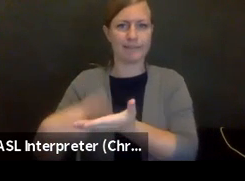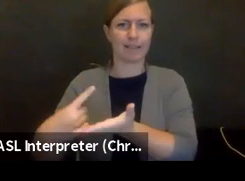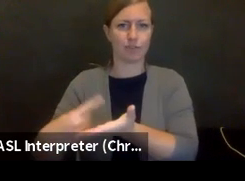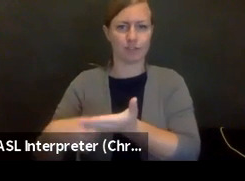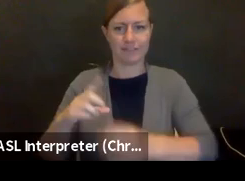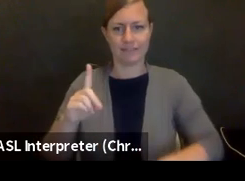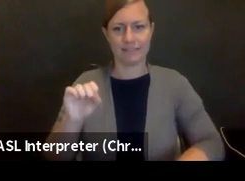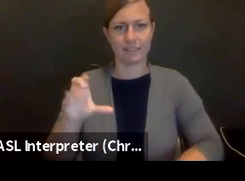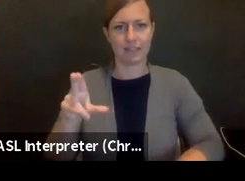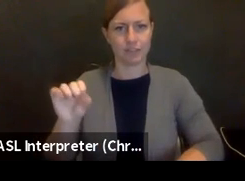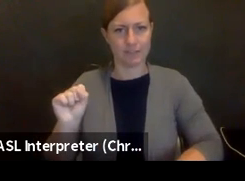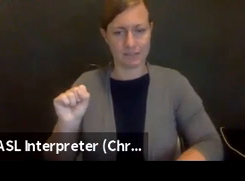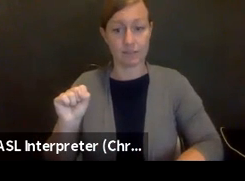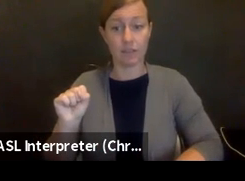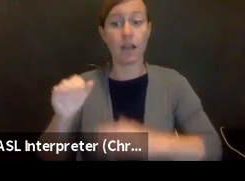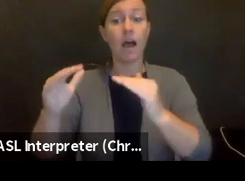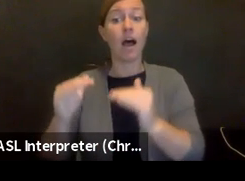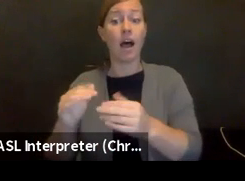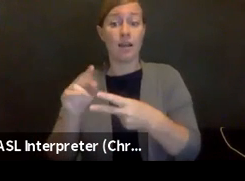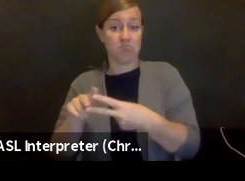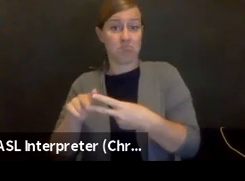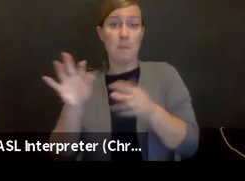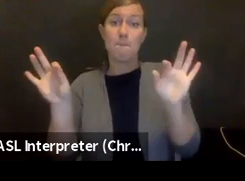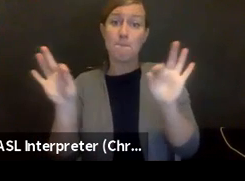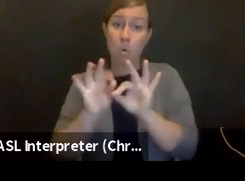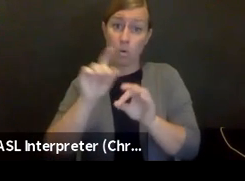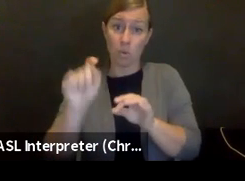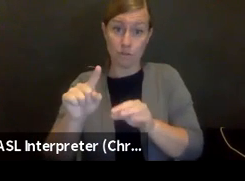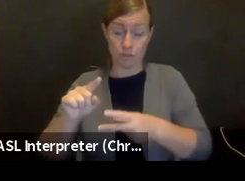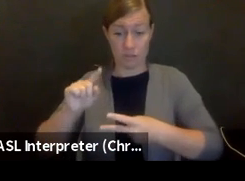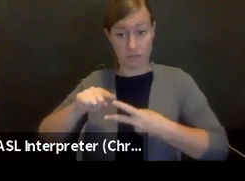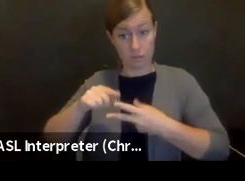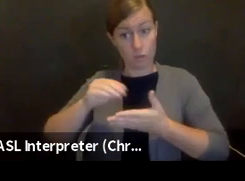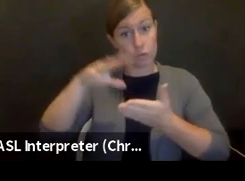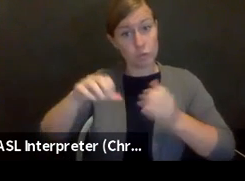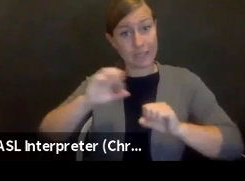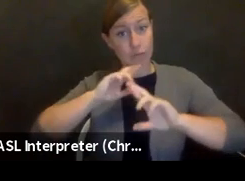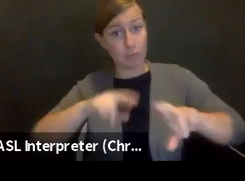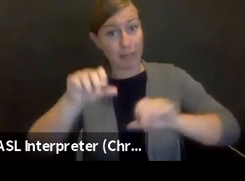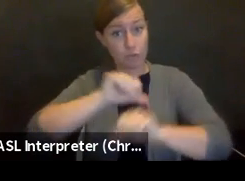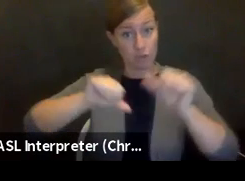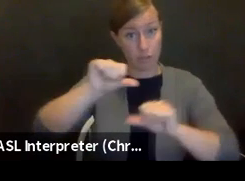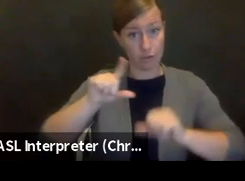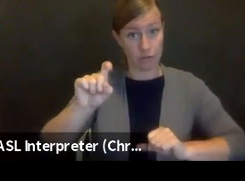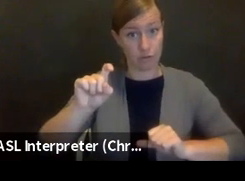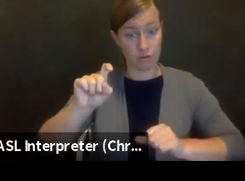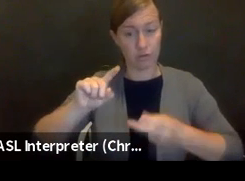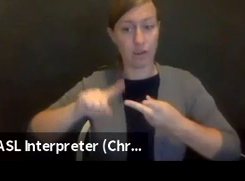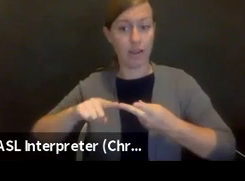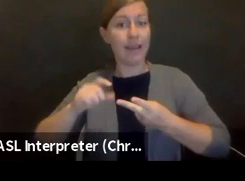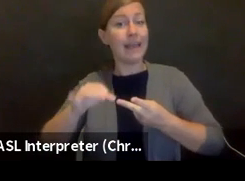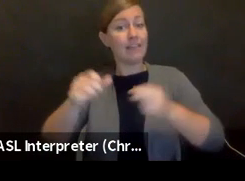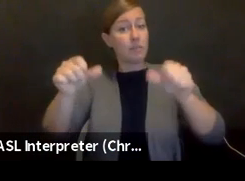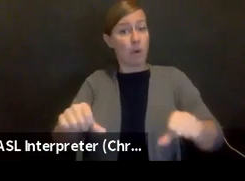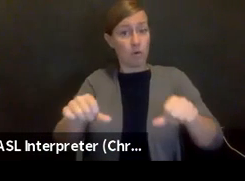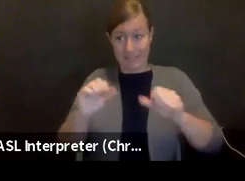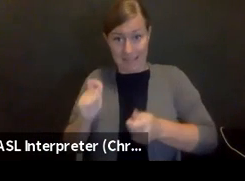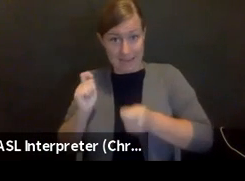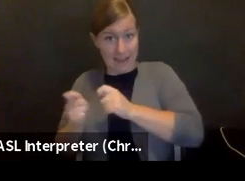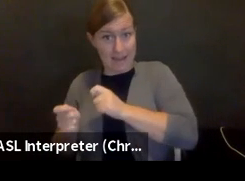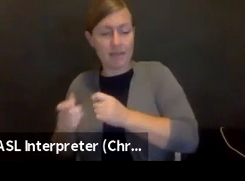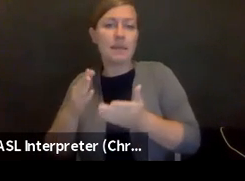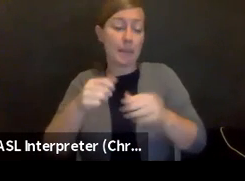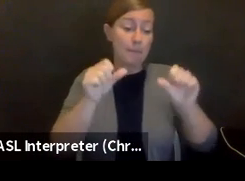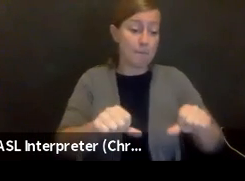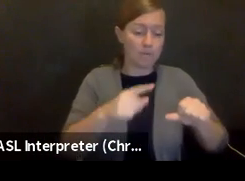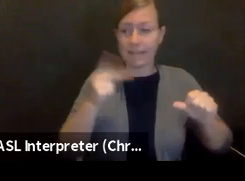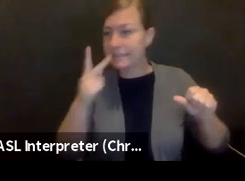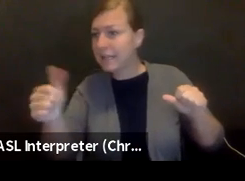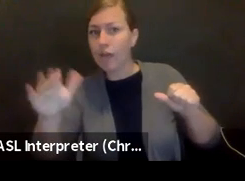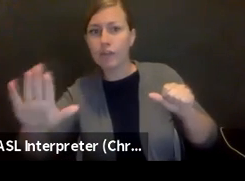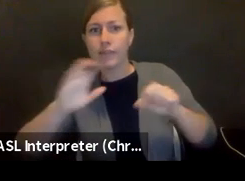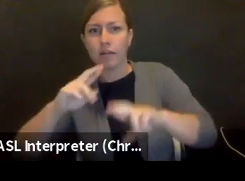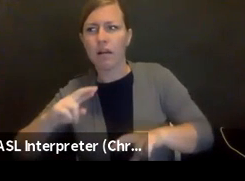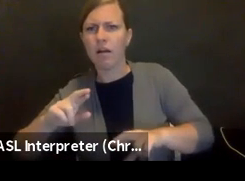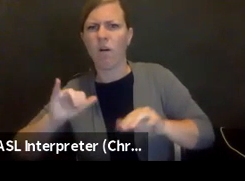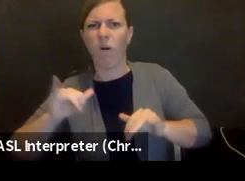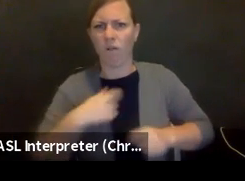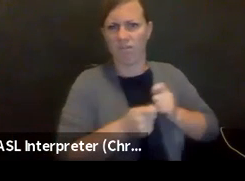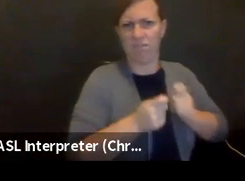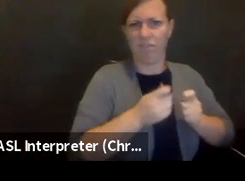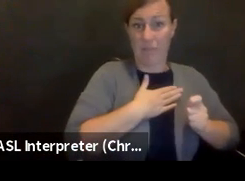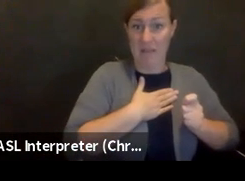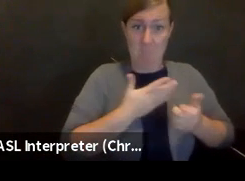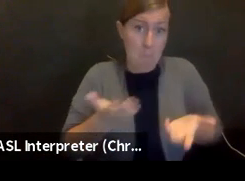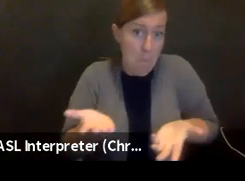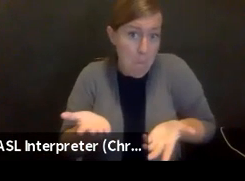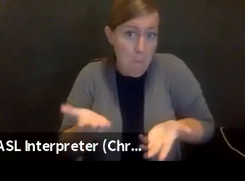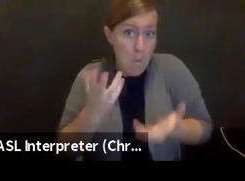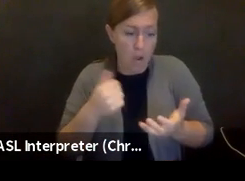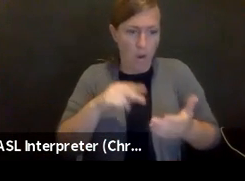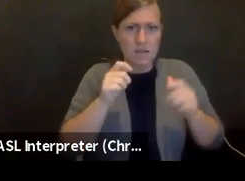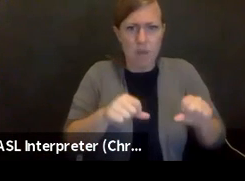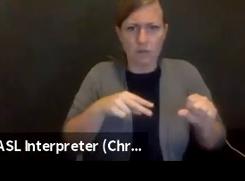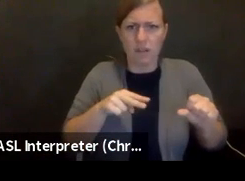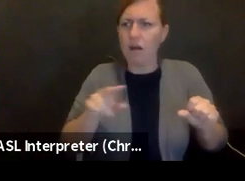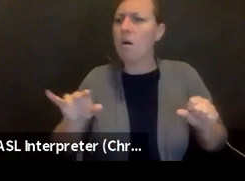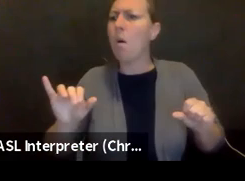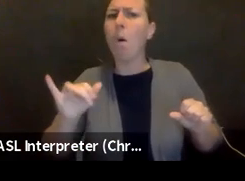Katherine Livick - ESD 112: And now I have another very important question. Do I want students to be able to reply to each other? And do I want them to be able to edit their answer after they see what other people have posted? So again, completely up to you and depends on what you think your students will do.